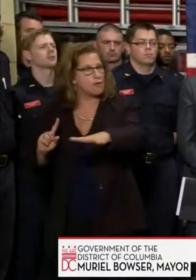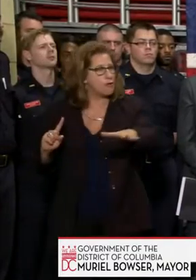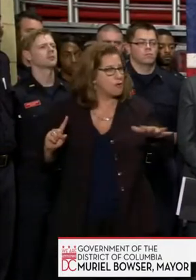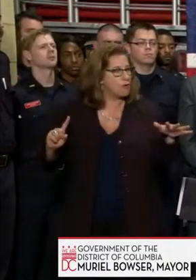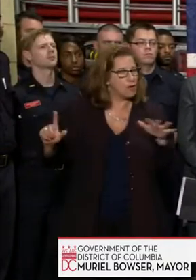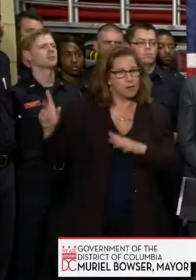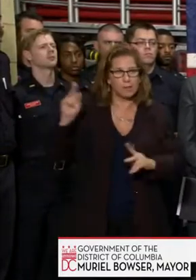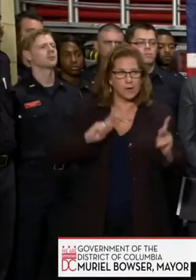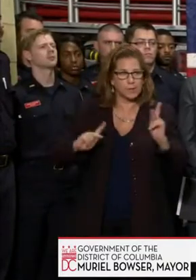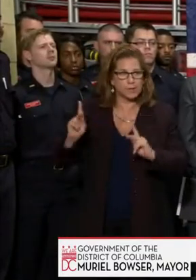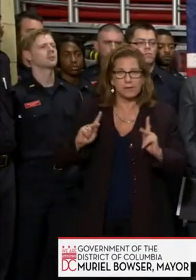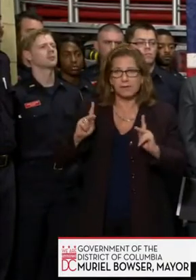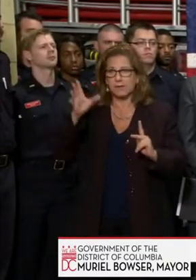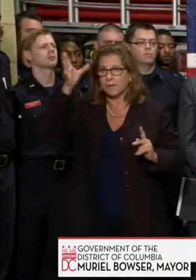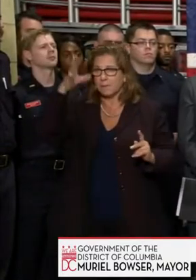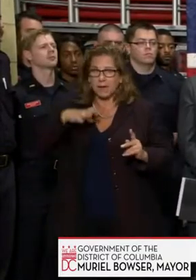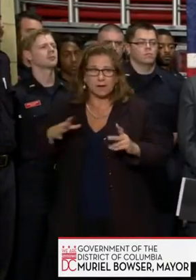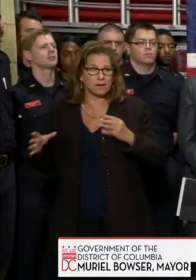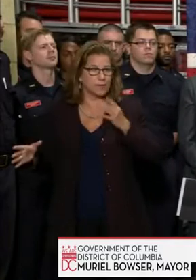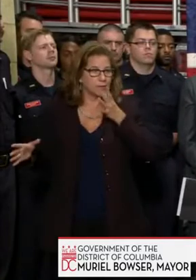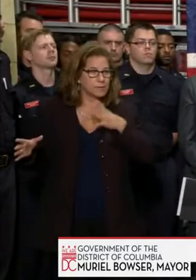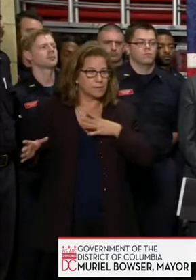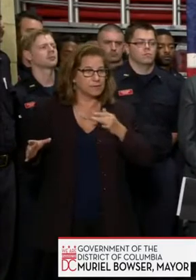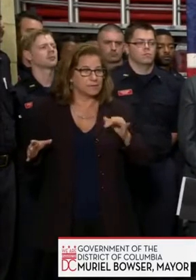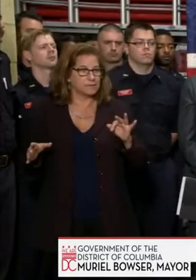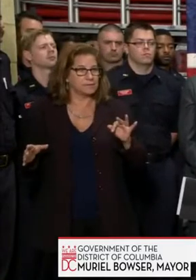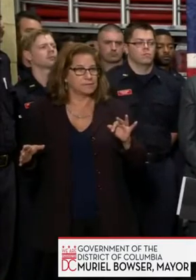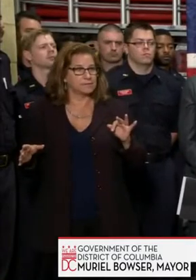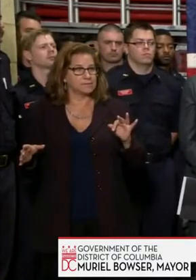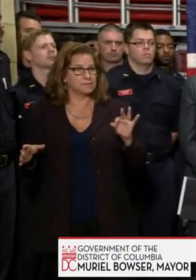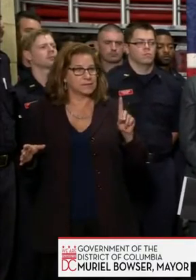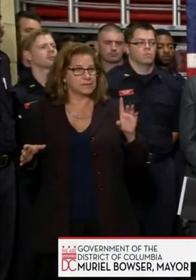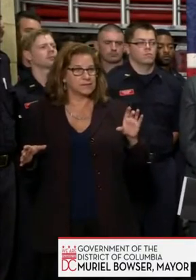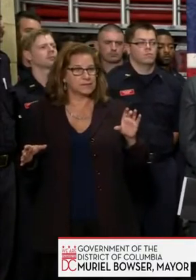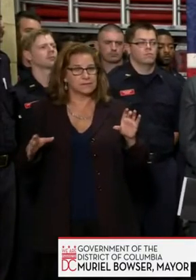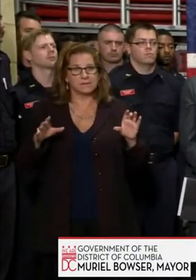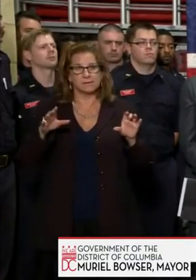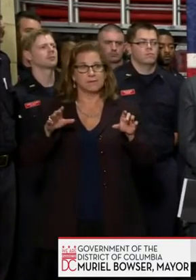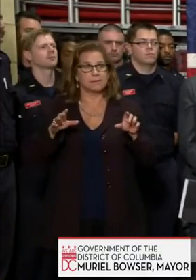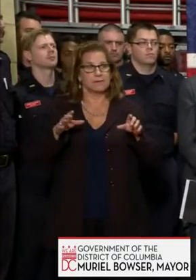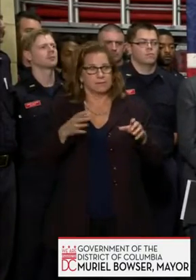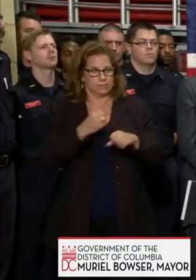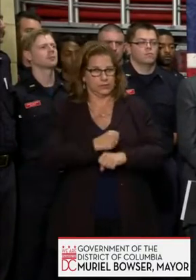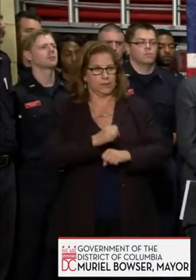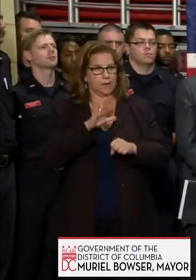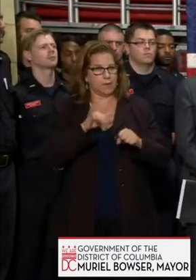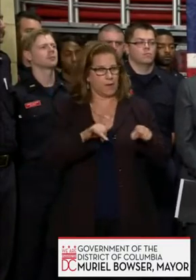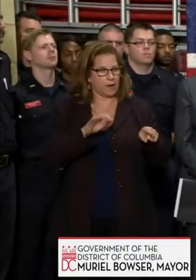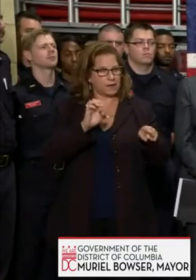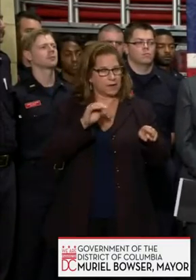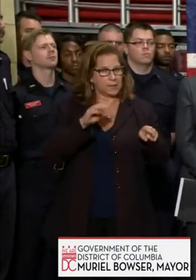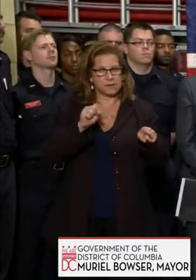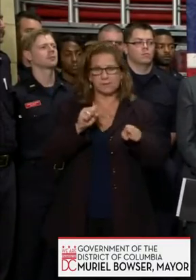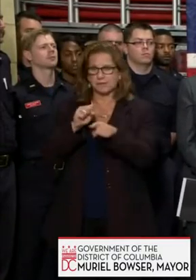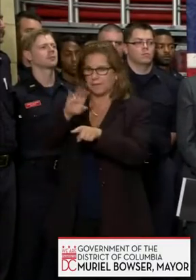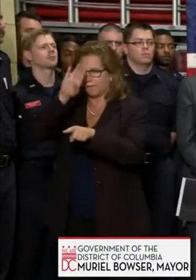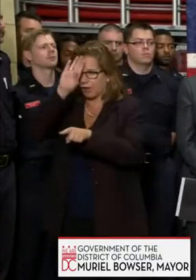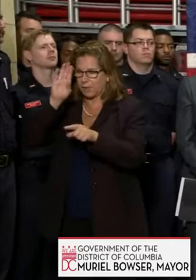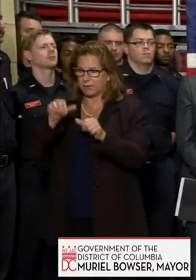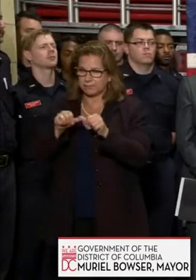DISTRICT EMERGENCY SERVICES HAVE FULFILLED EVERY DUTY TO THE DISTRICT AND THEIR COUNTRY IN AN HONORABLE, COURAGEOUS AND TIMELY